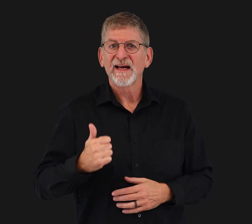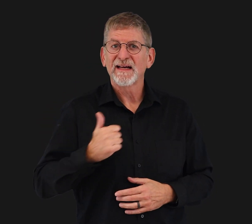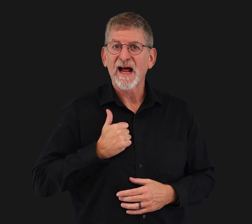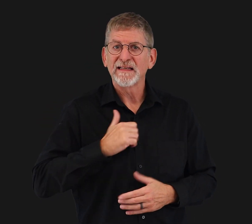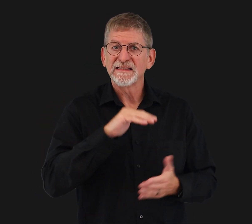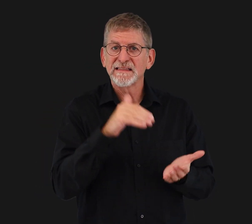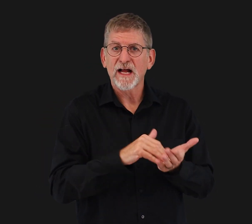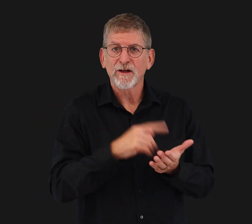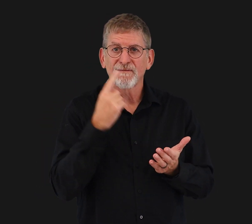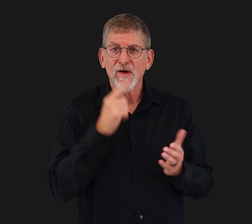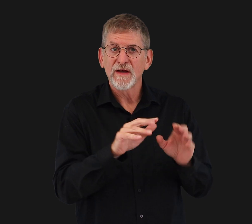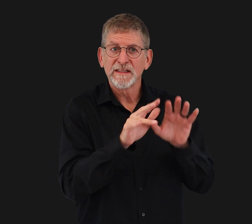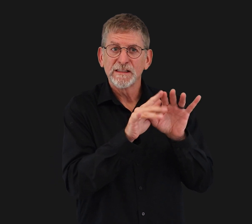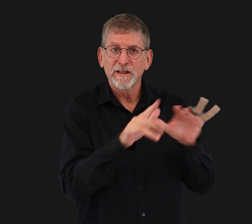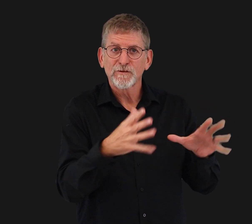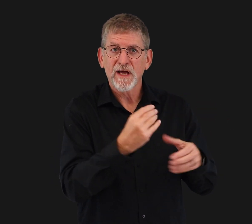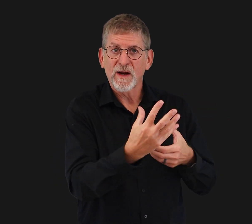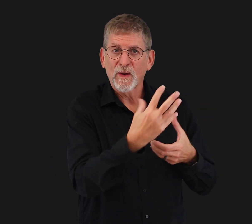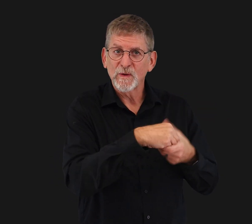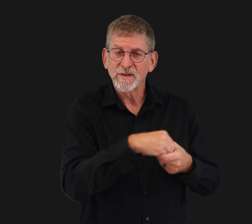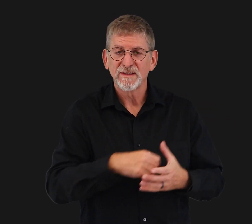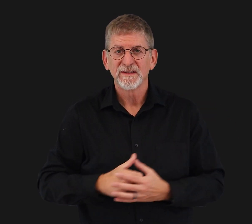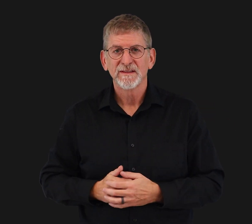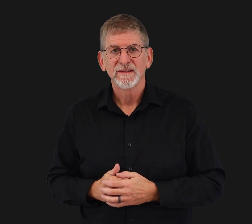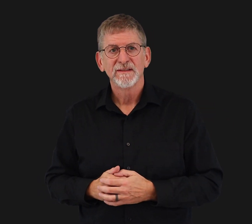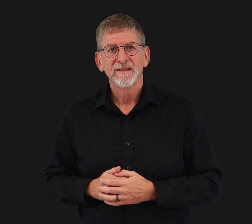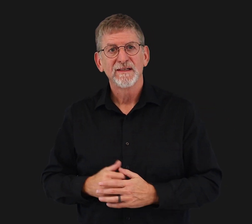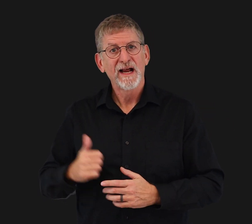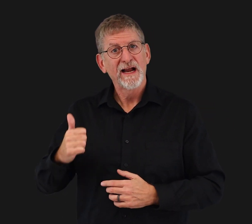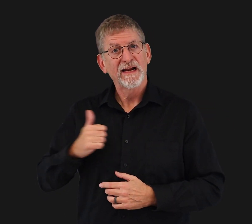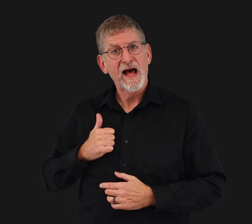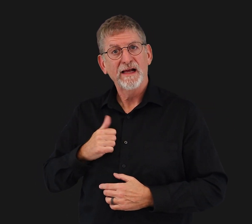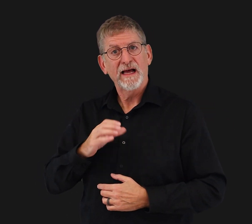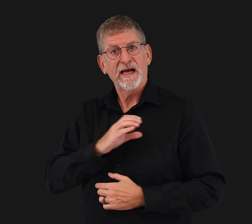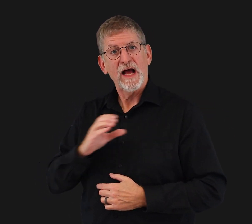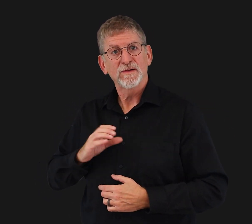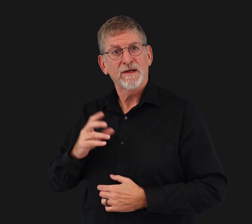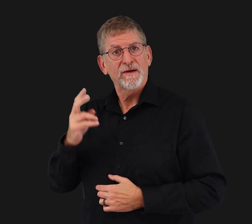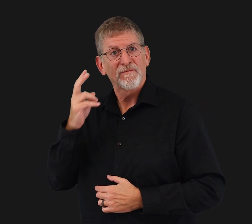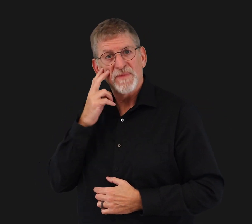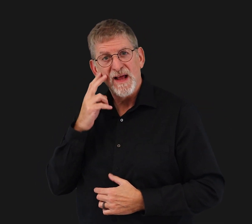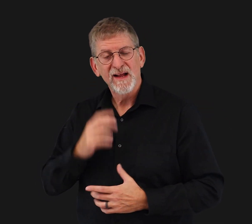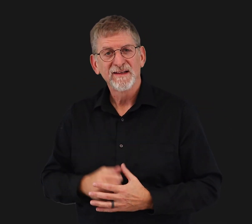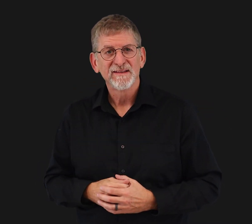• Canadian Centre for Diversity and Inclusion • Canadian Council of the Blind